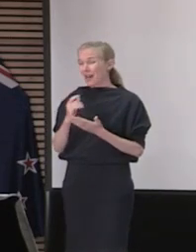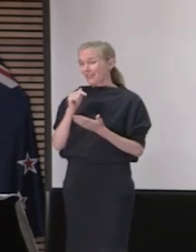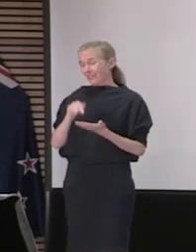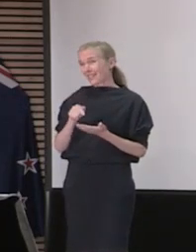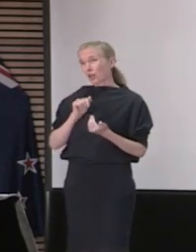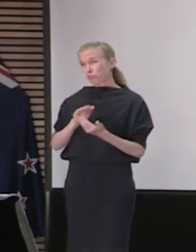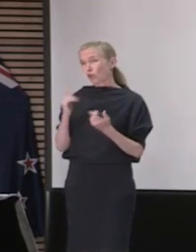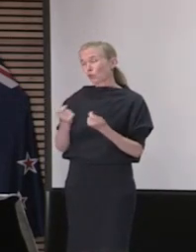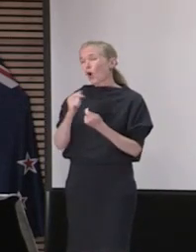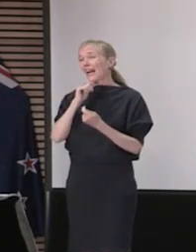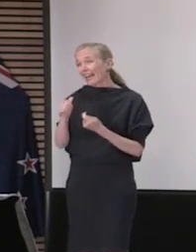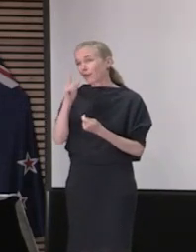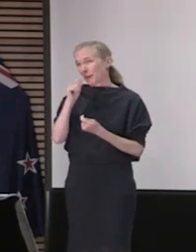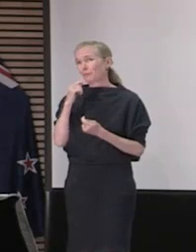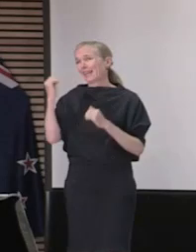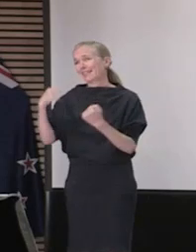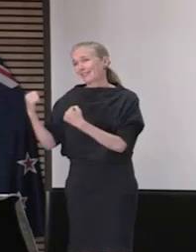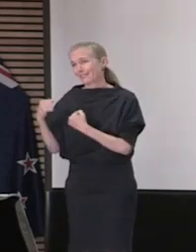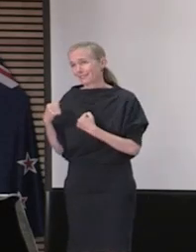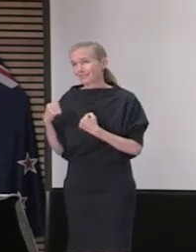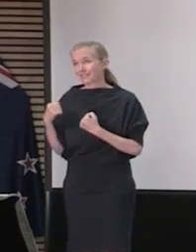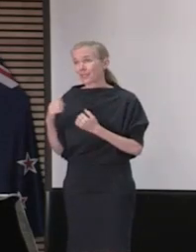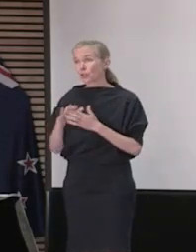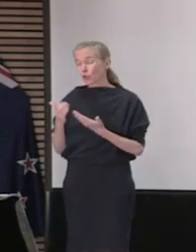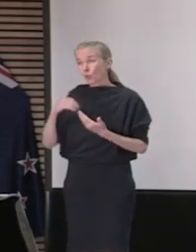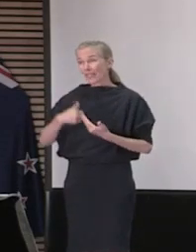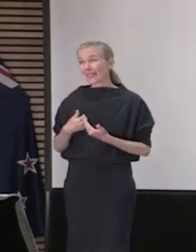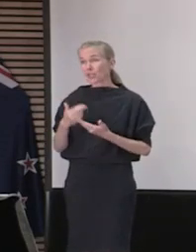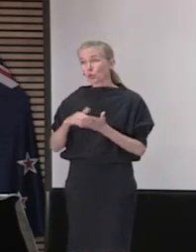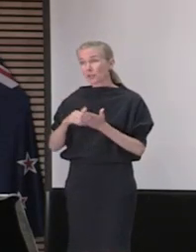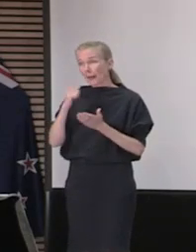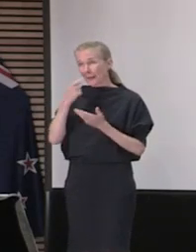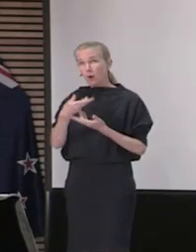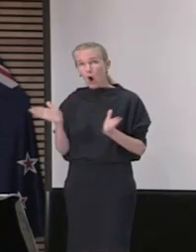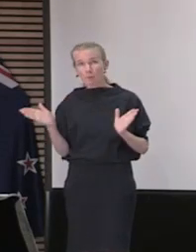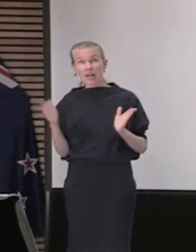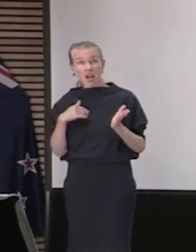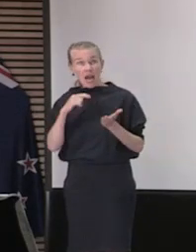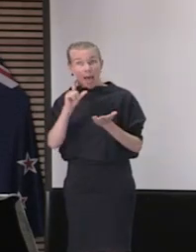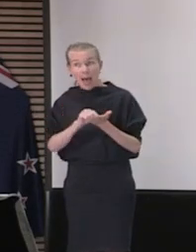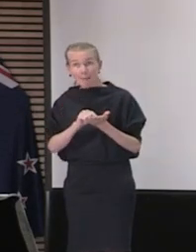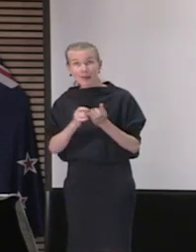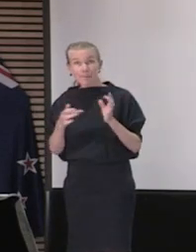need the public to buyinto the idea that this wouldhelp to protect them andprotect their families.